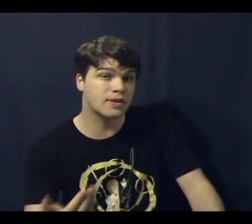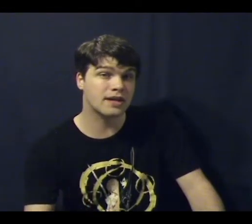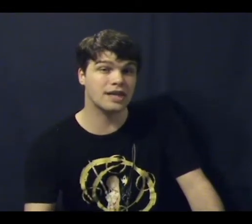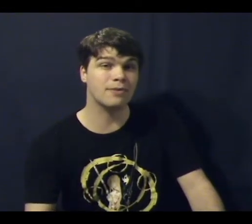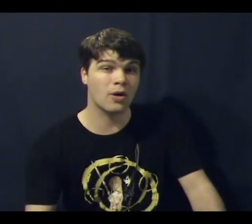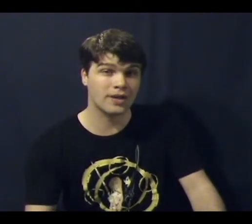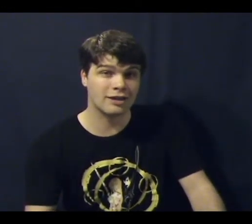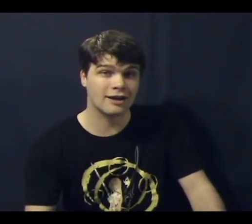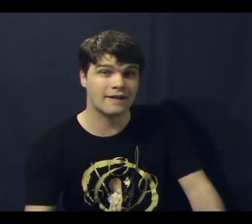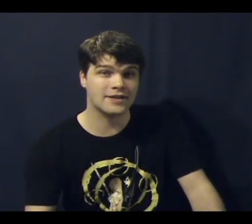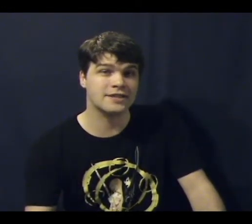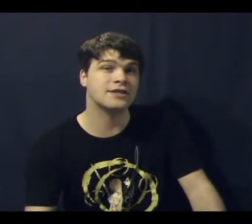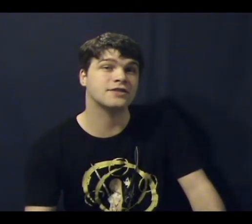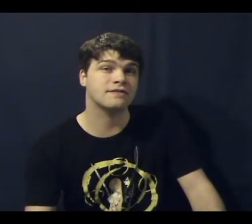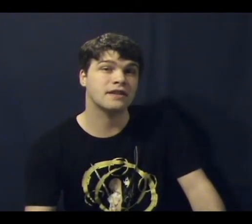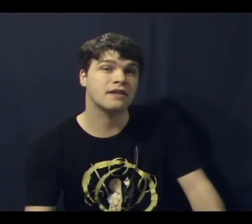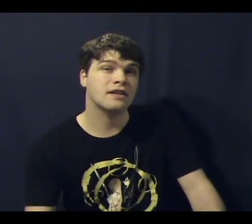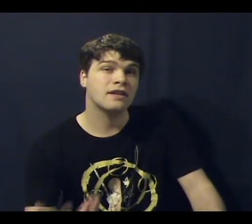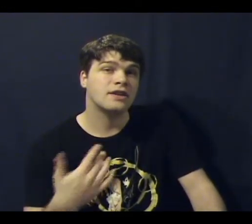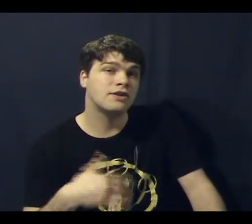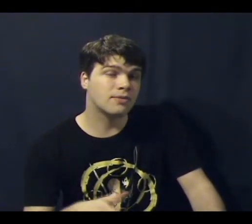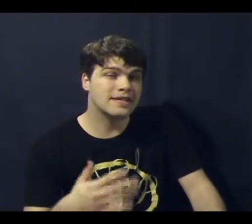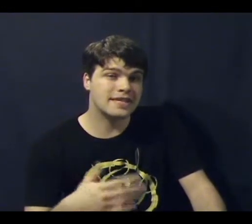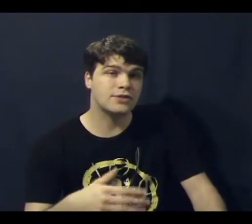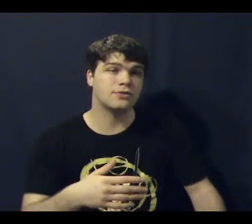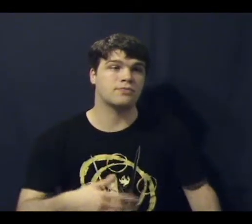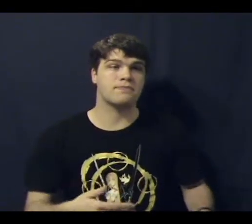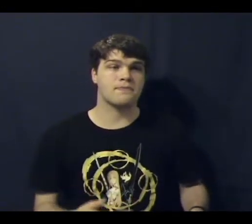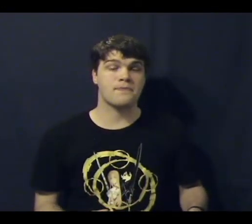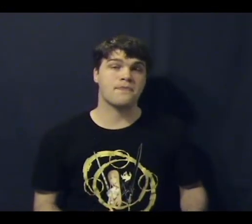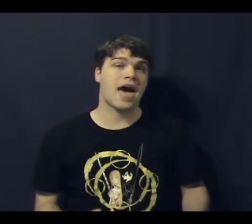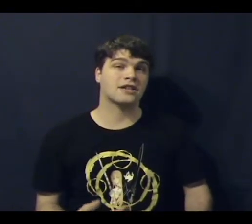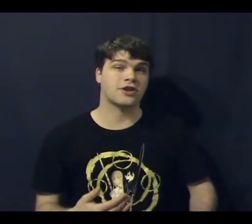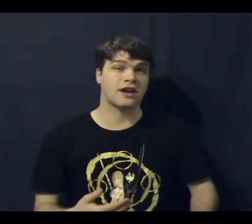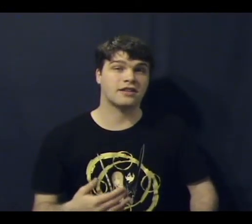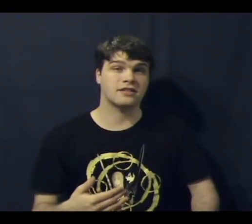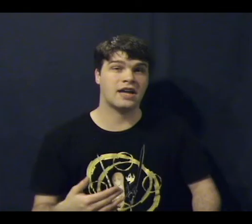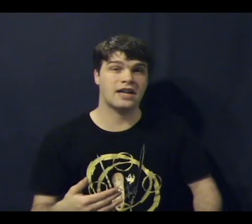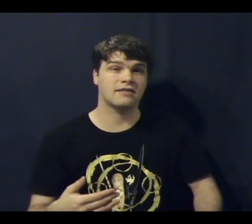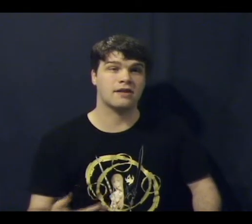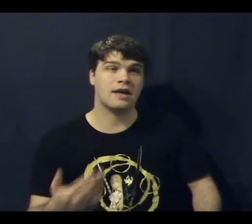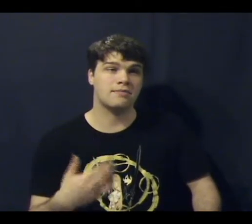you can keep going in the conversation. You don't need to backtrack and